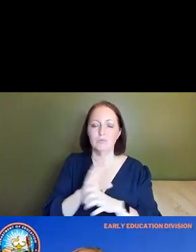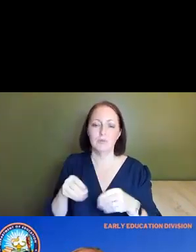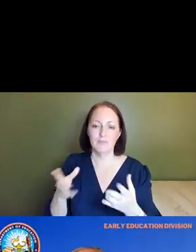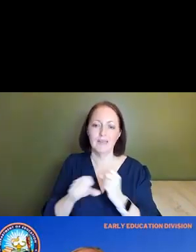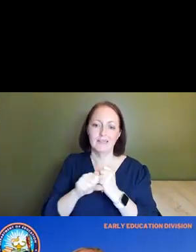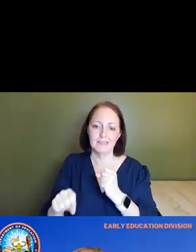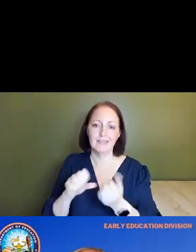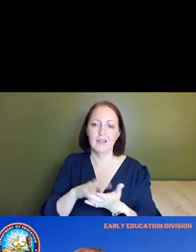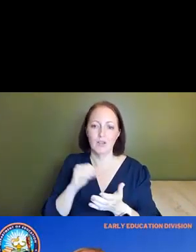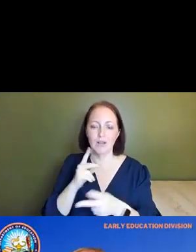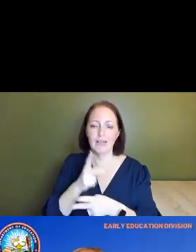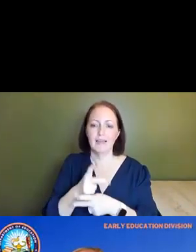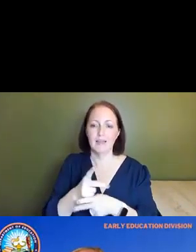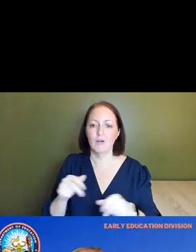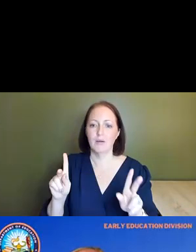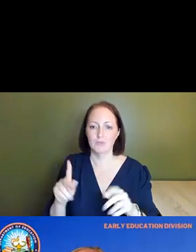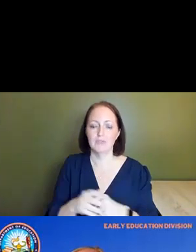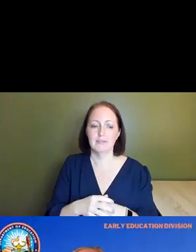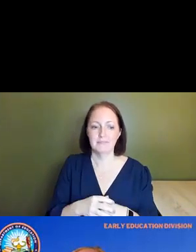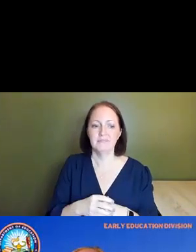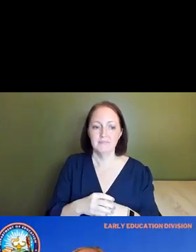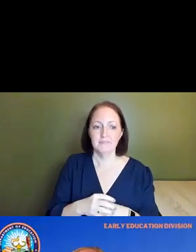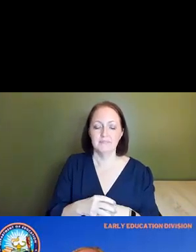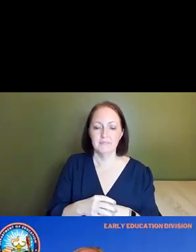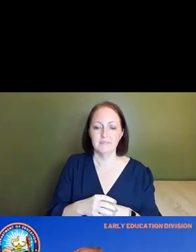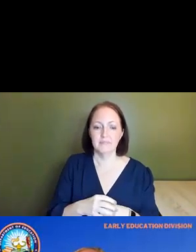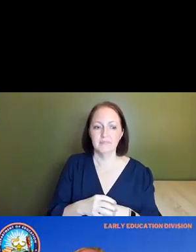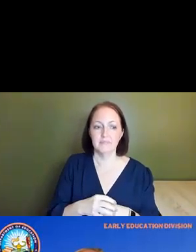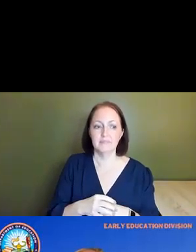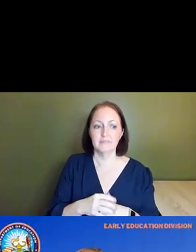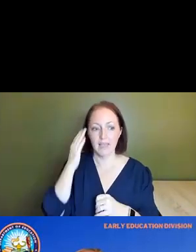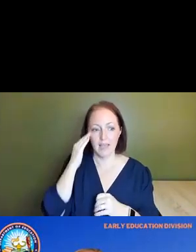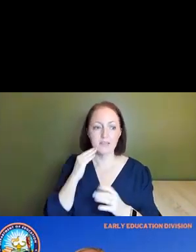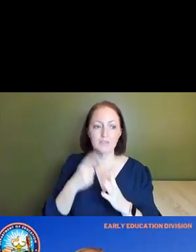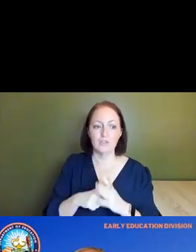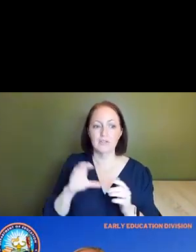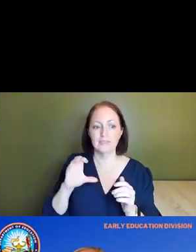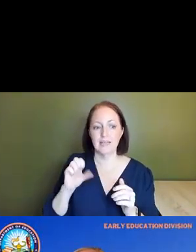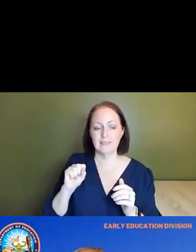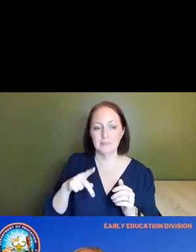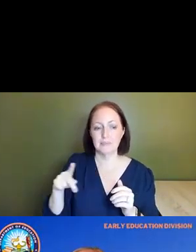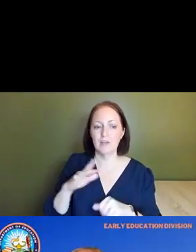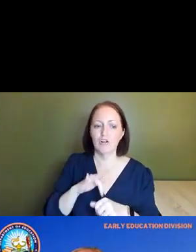learning and care opportunities for UPK. Head Start CSPP and Early Learning and Care Providers